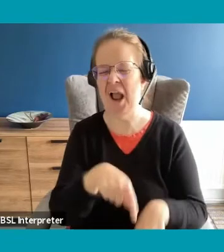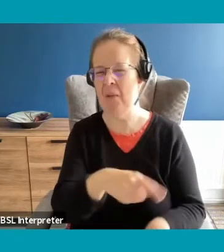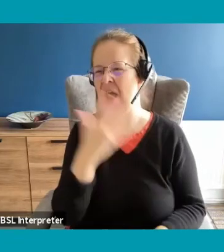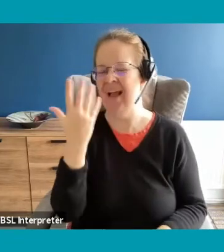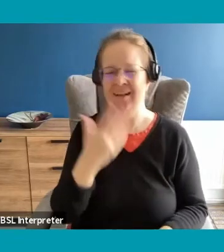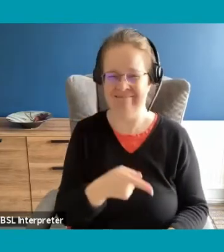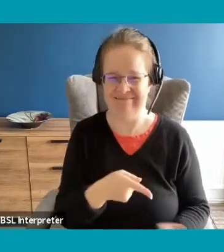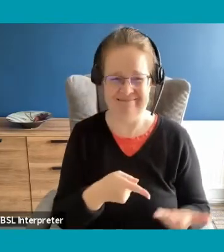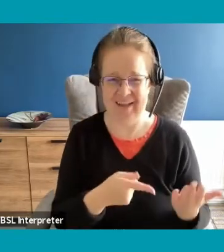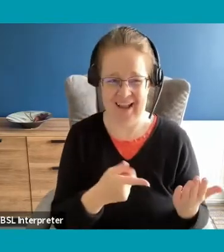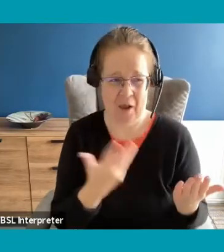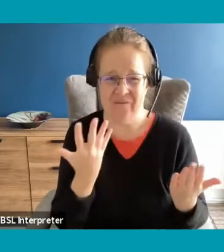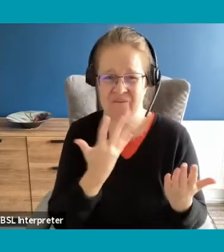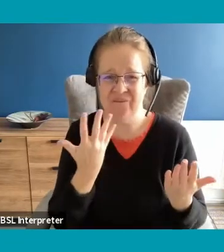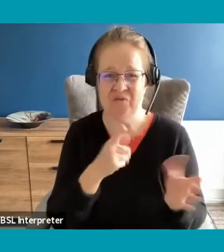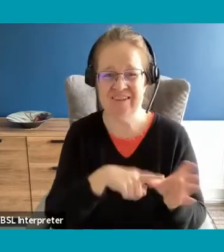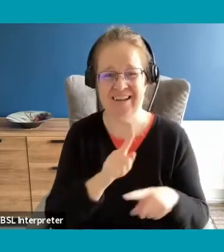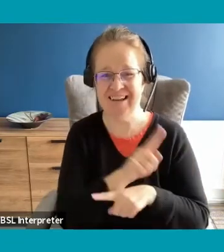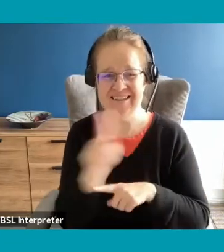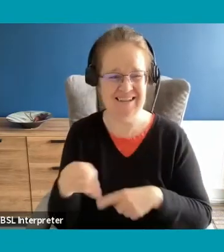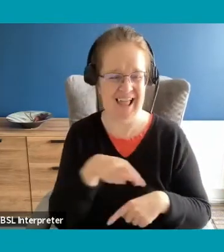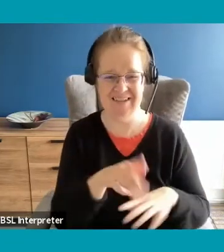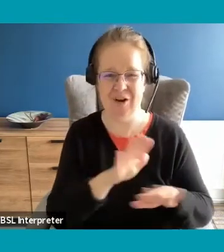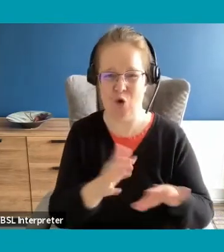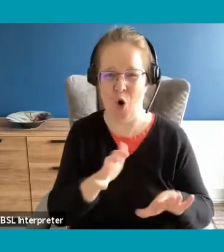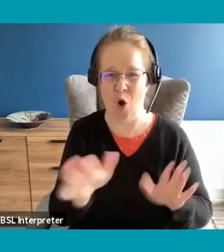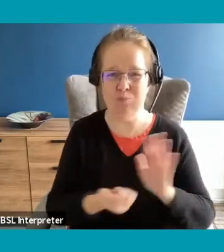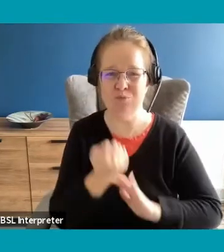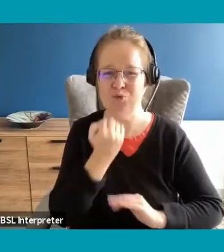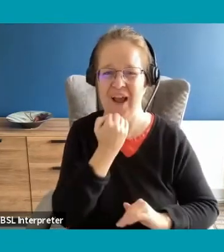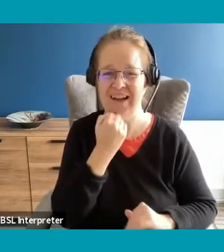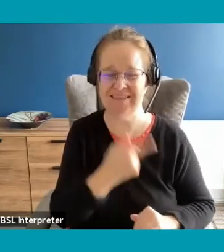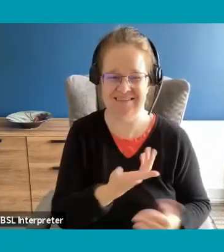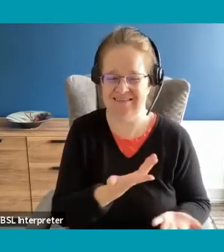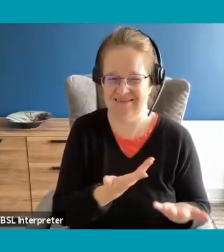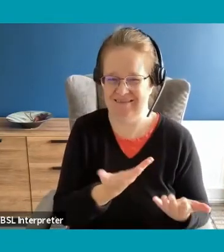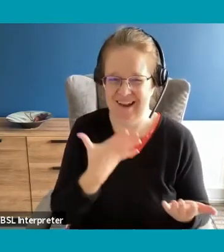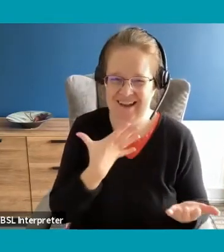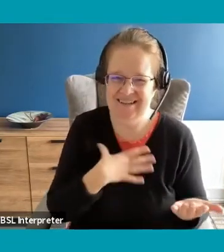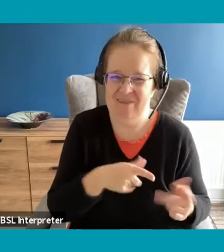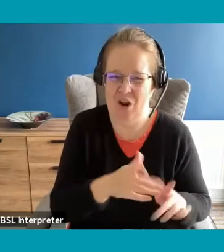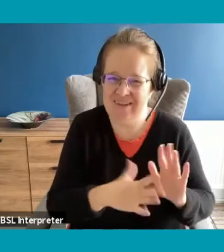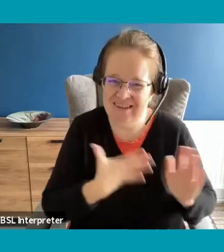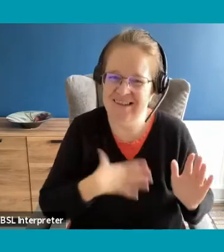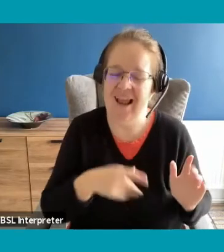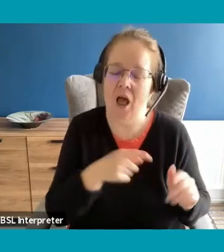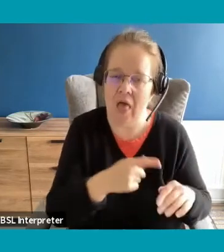and not update it. You need to keep it relevant. Keep it up to date. So if again if the job is asking for